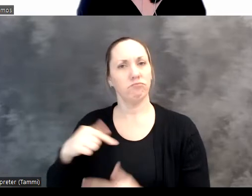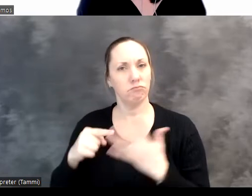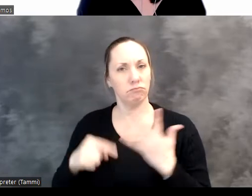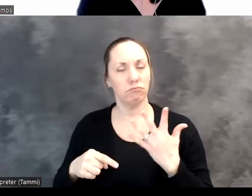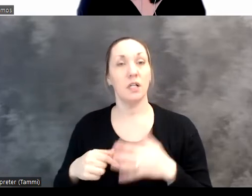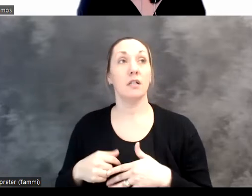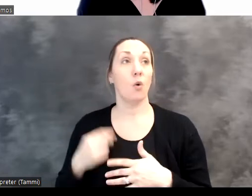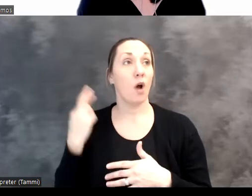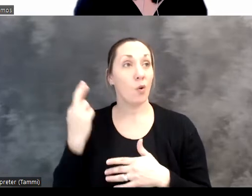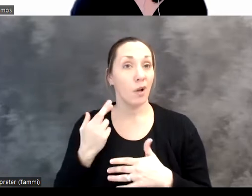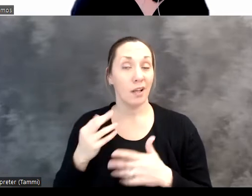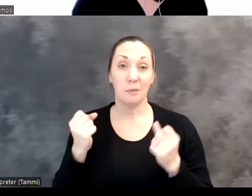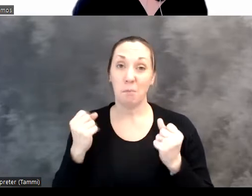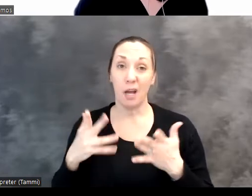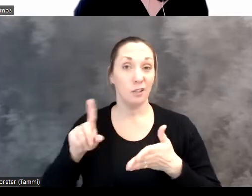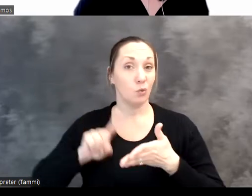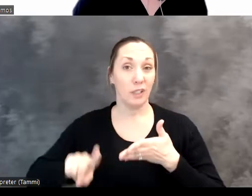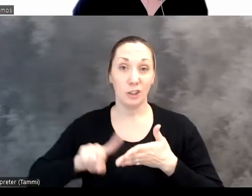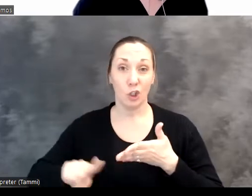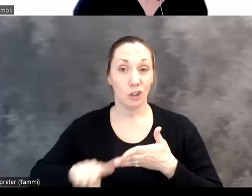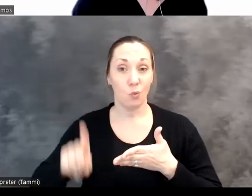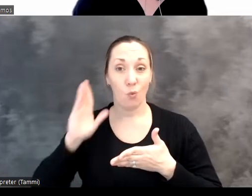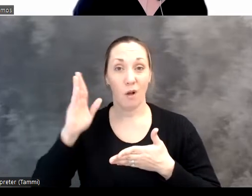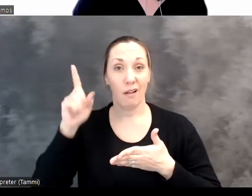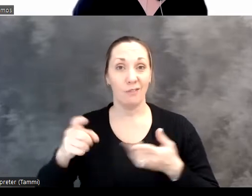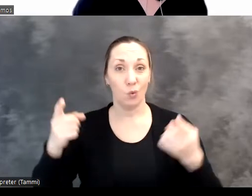ia. One of the things I learned there,